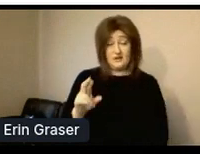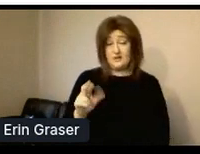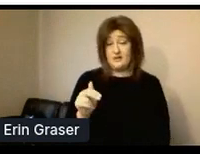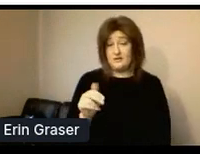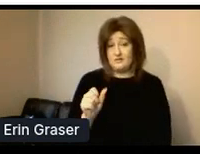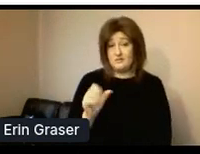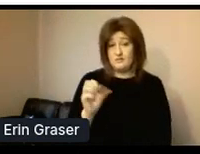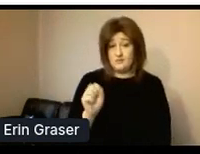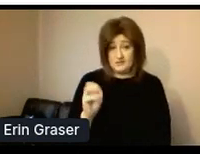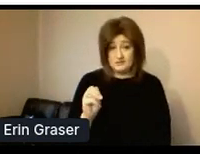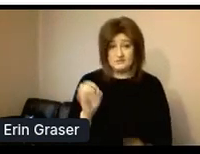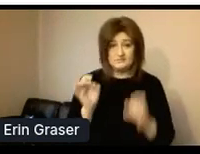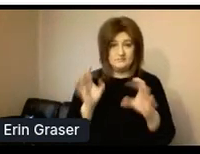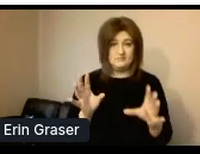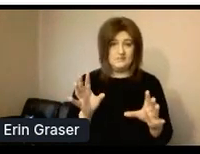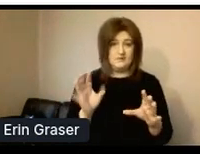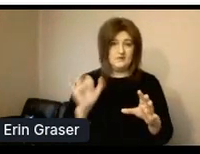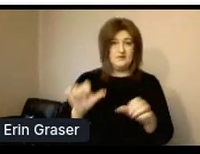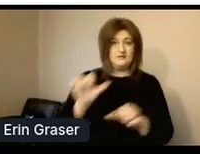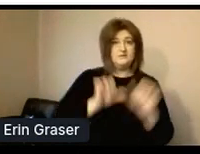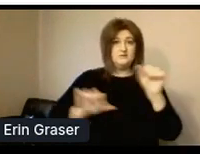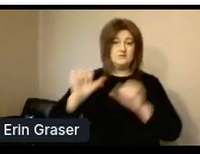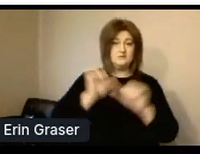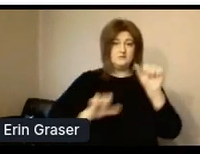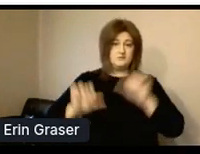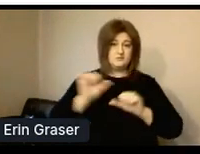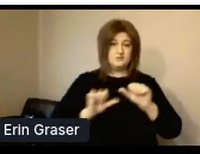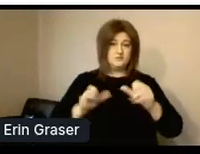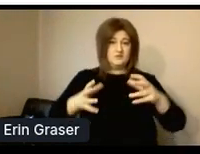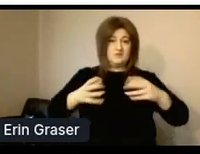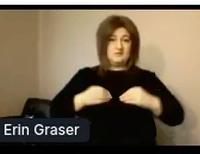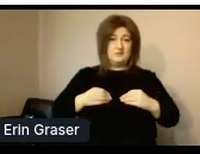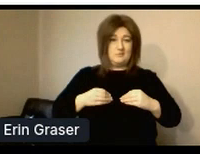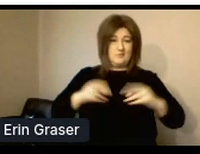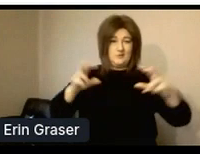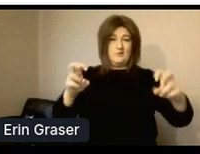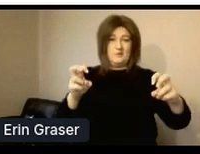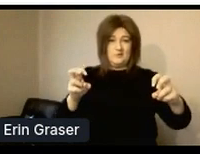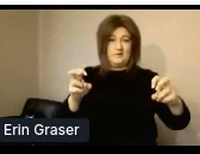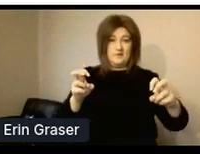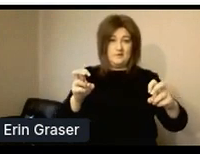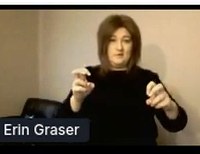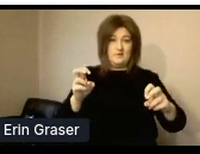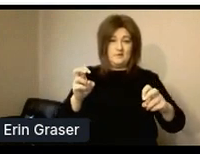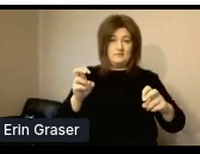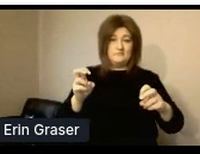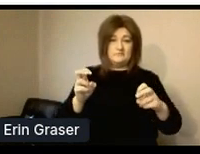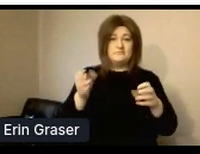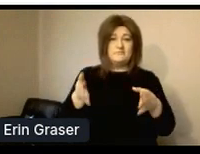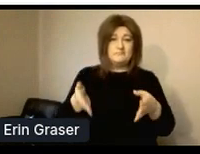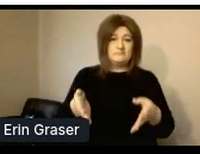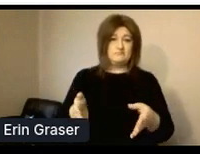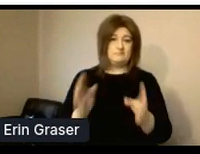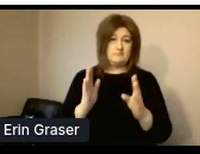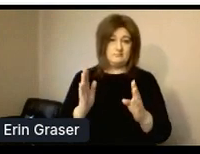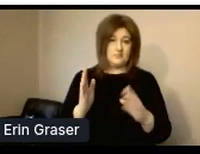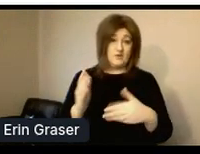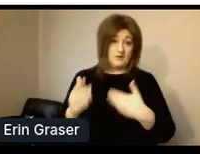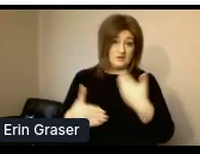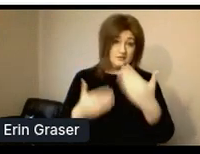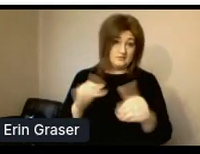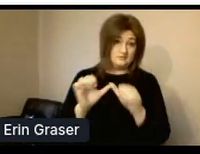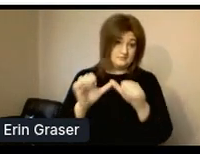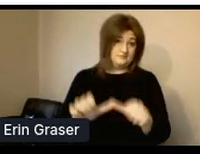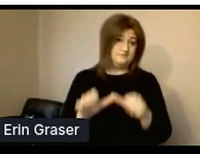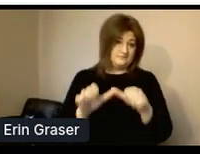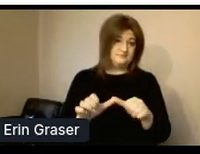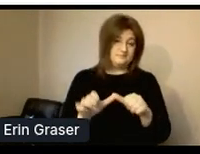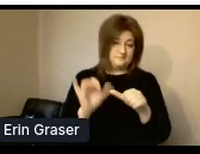It's the socially acceptable way of moving through life.